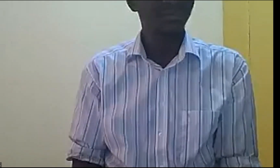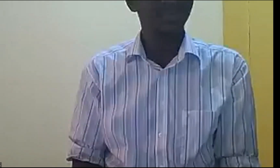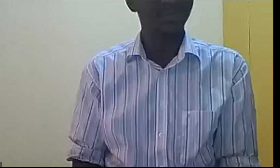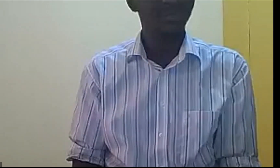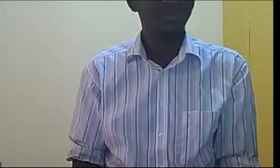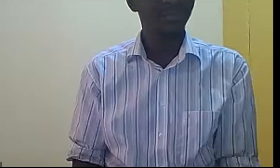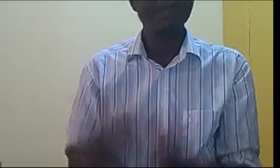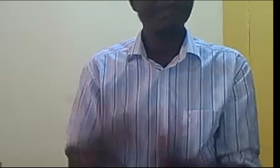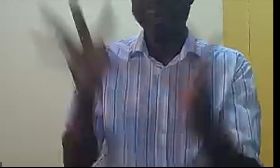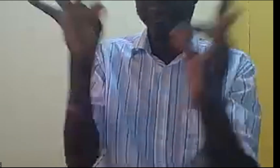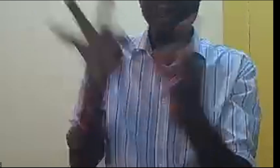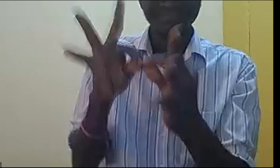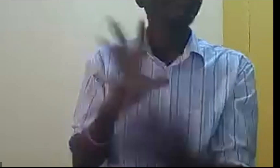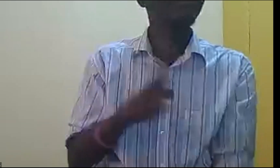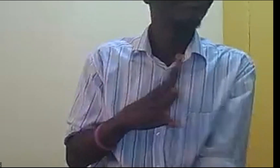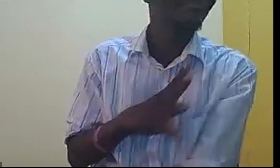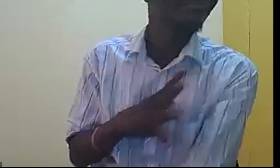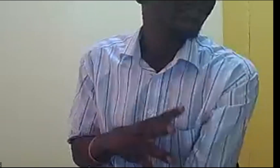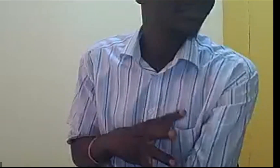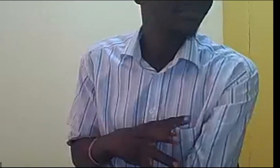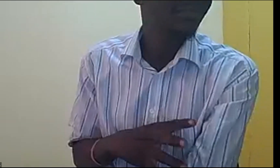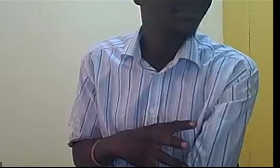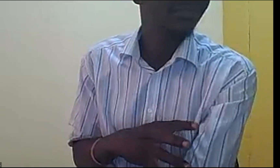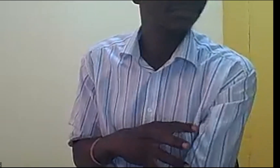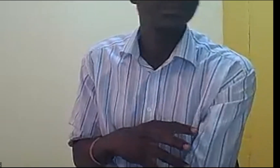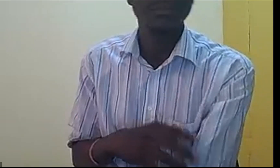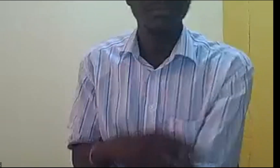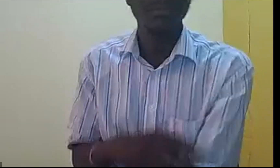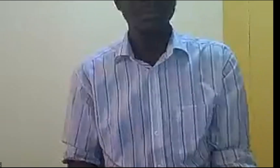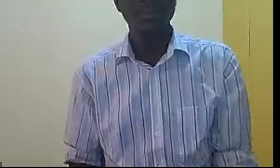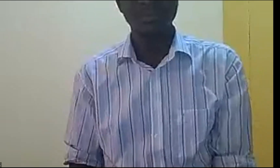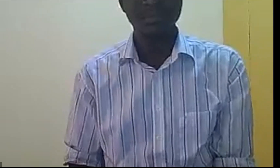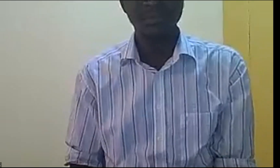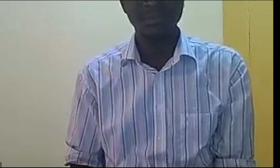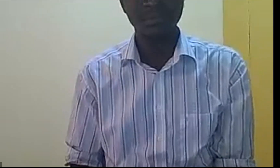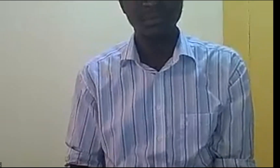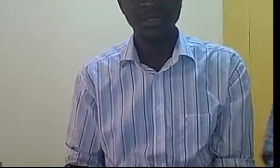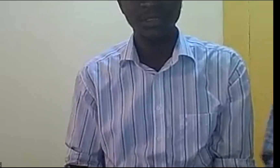And an increase in the prevalence of non-communicable diseases.